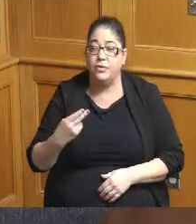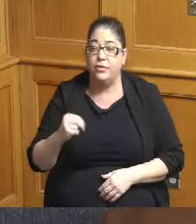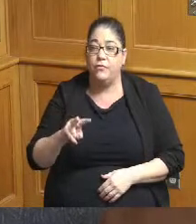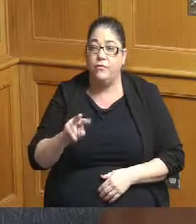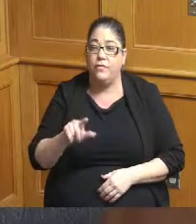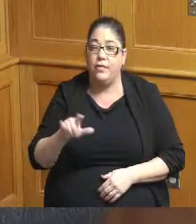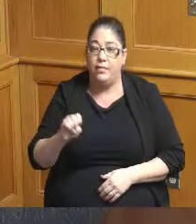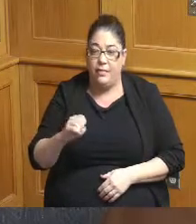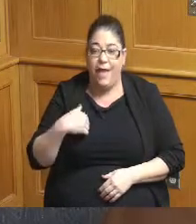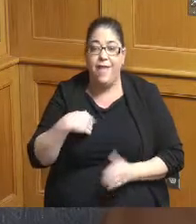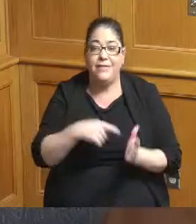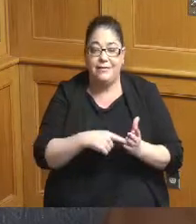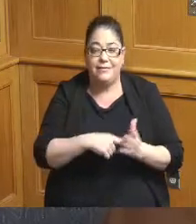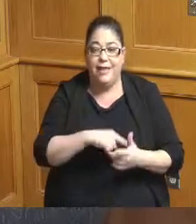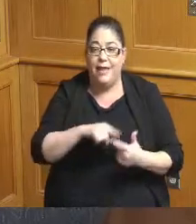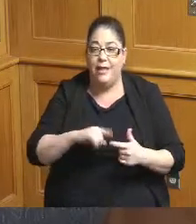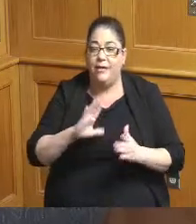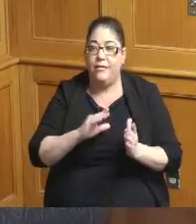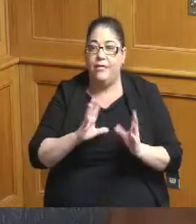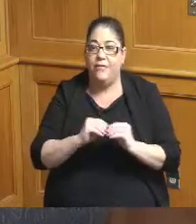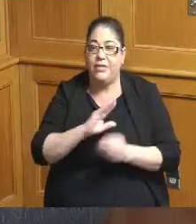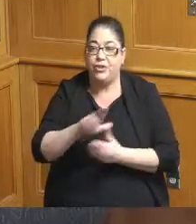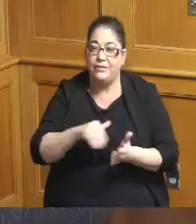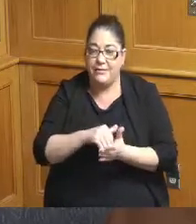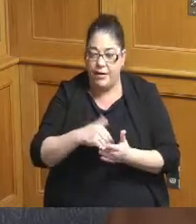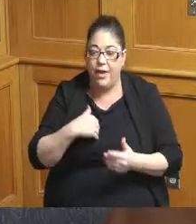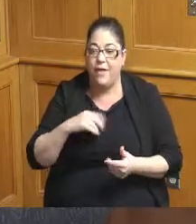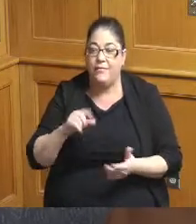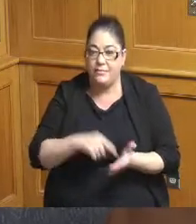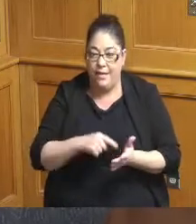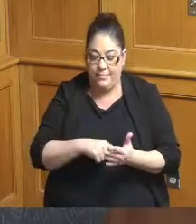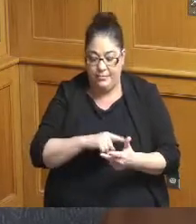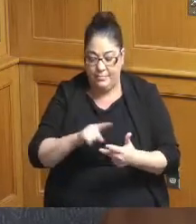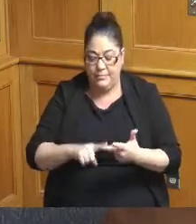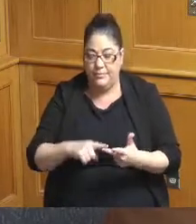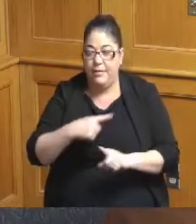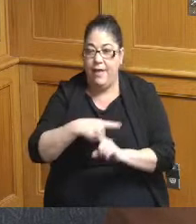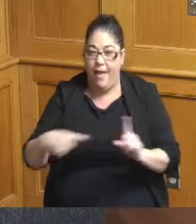got Convention Center as a debt half of Cincinnati Convention Center we've got